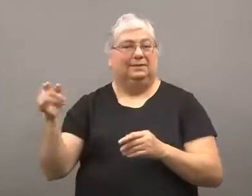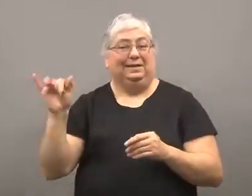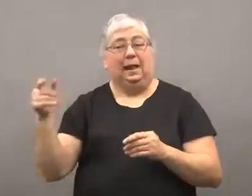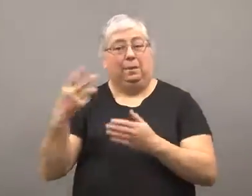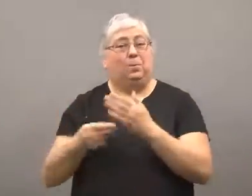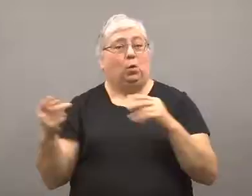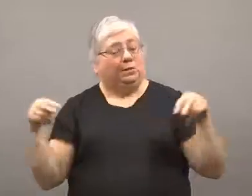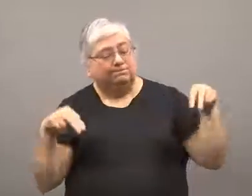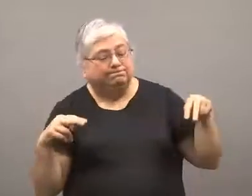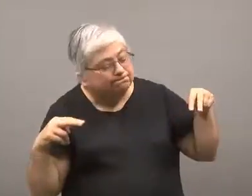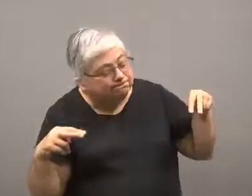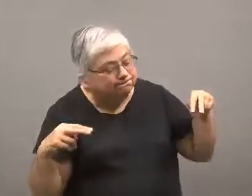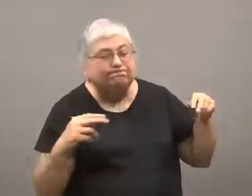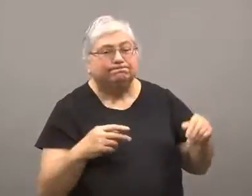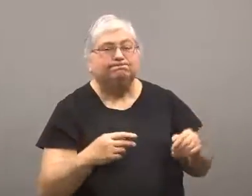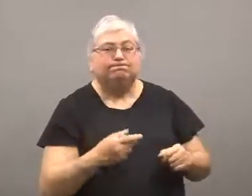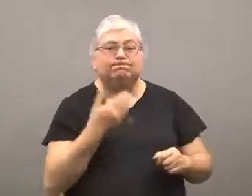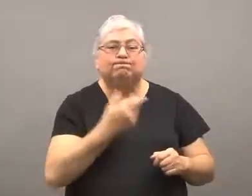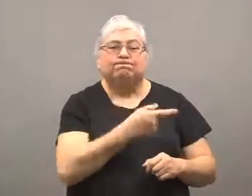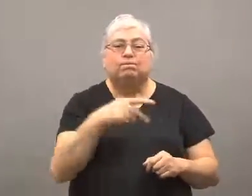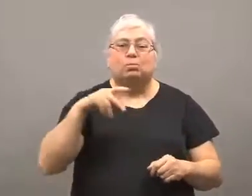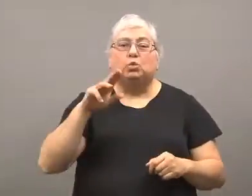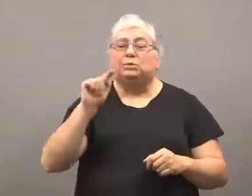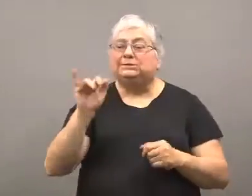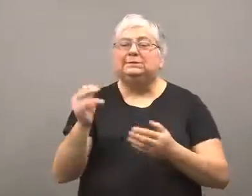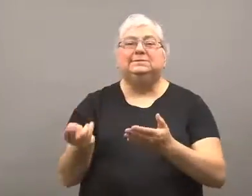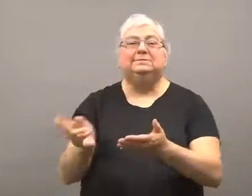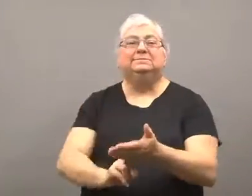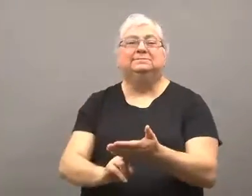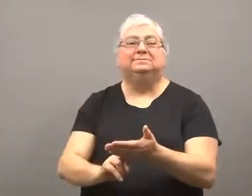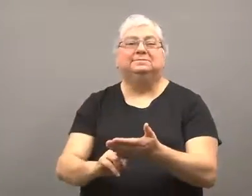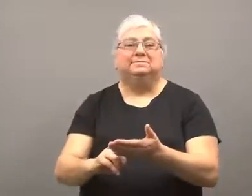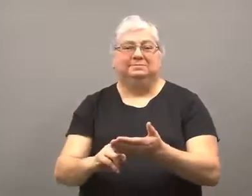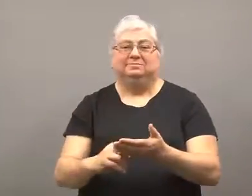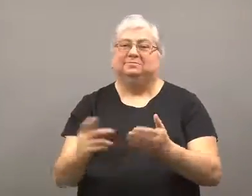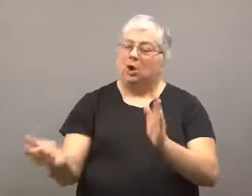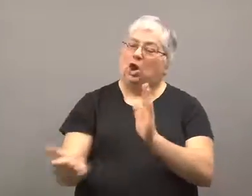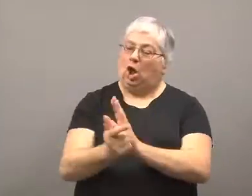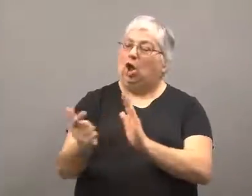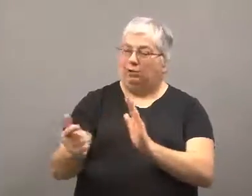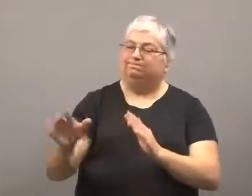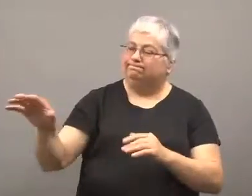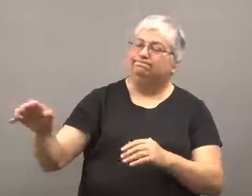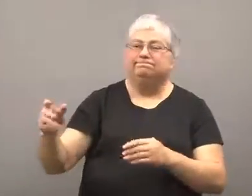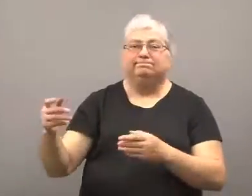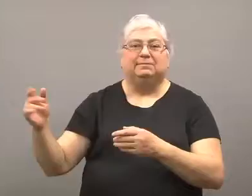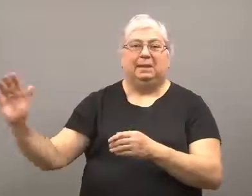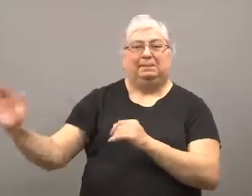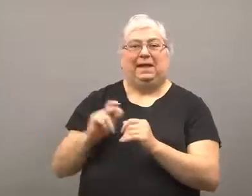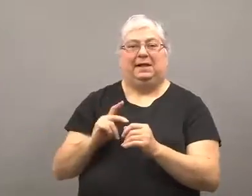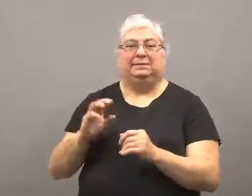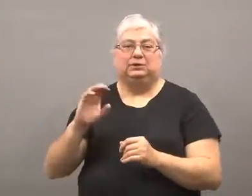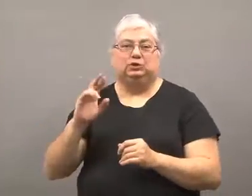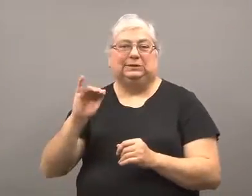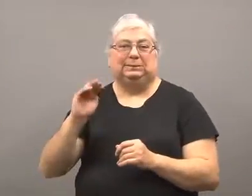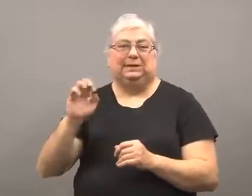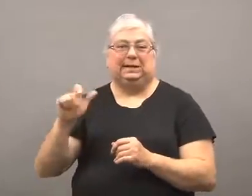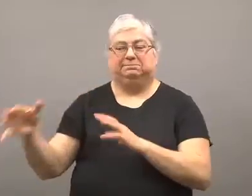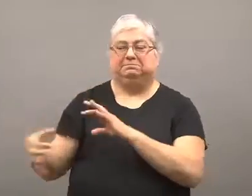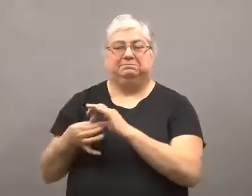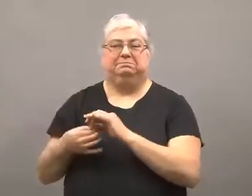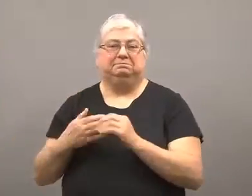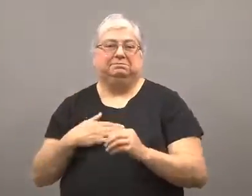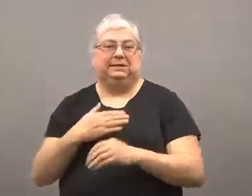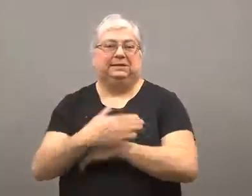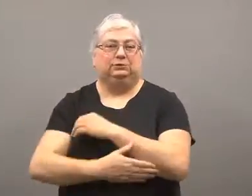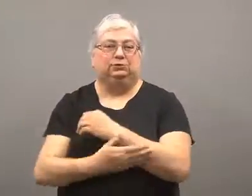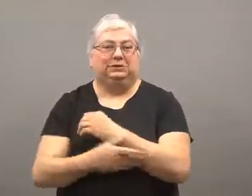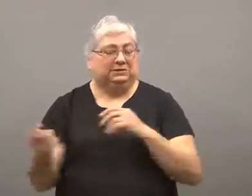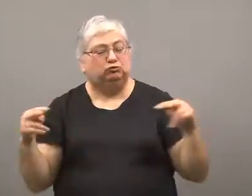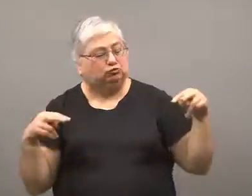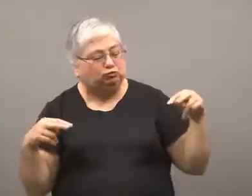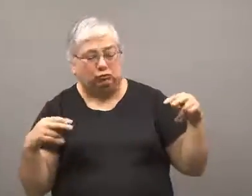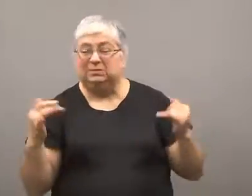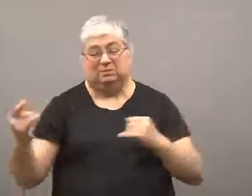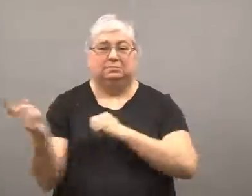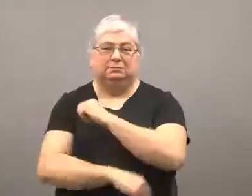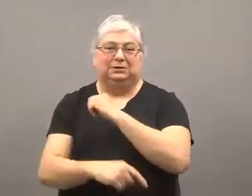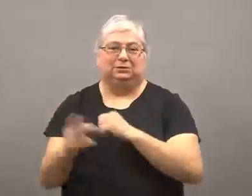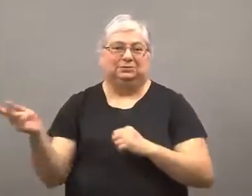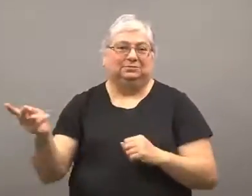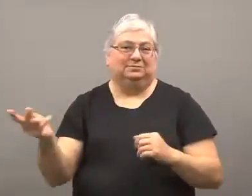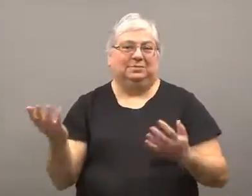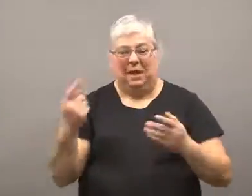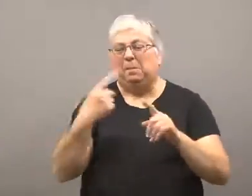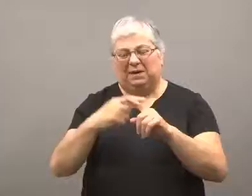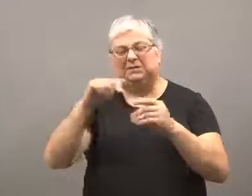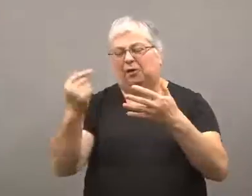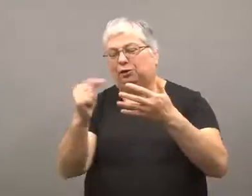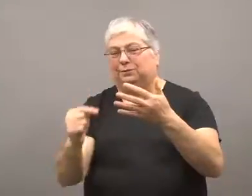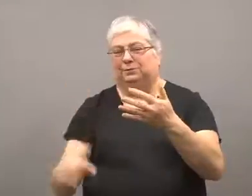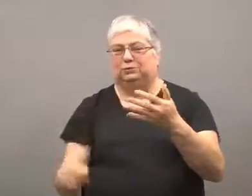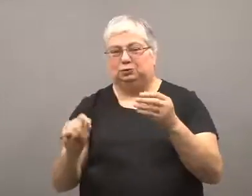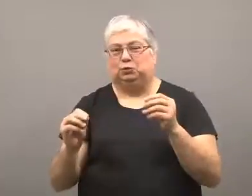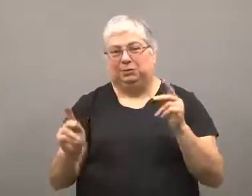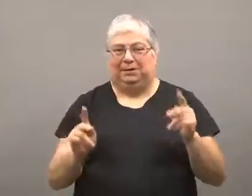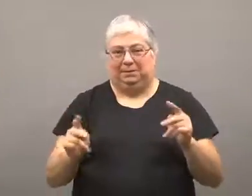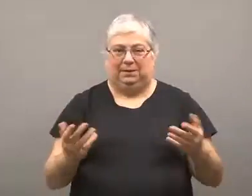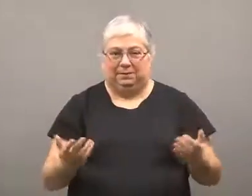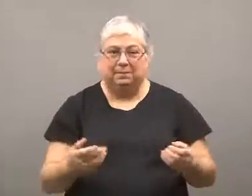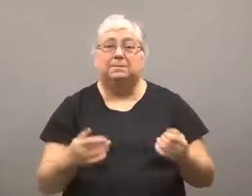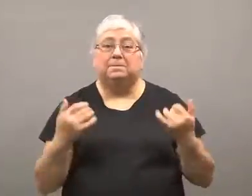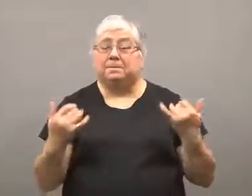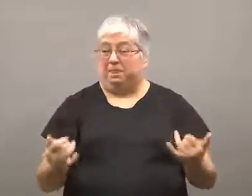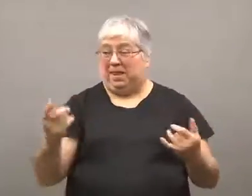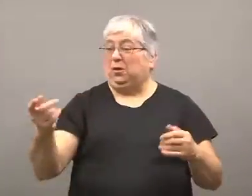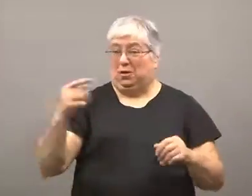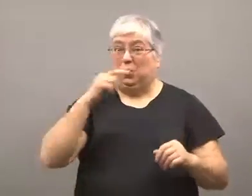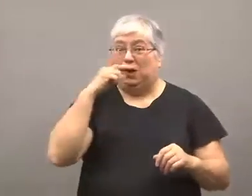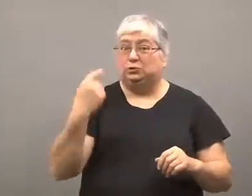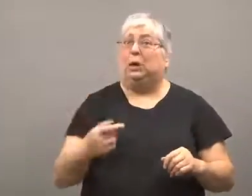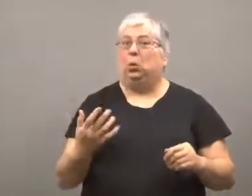These two were there when Putin signed the law reuniting Crimea with Russia.